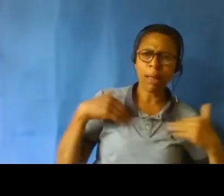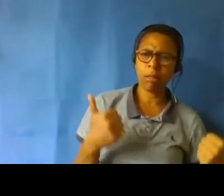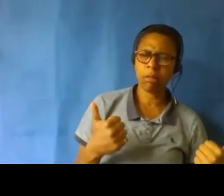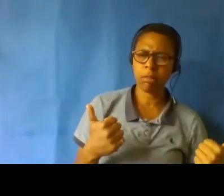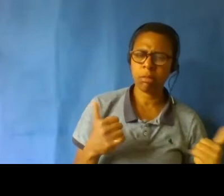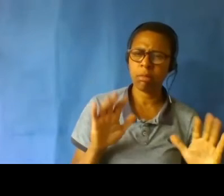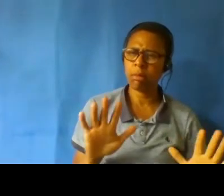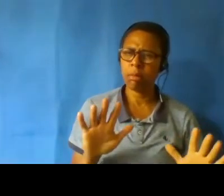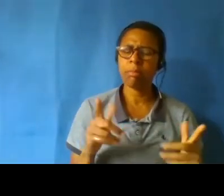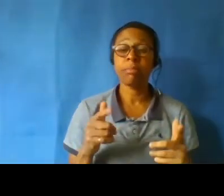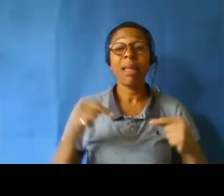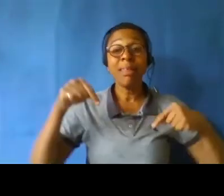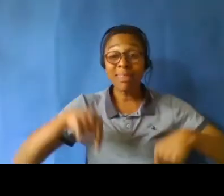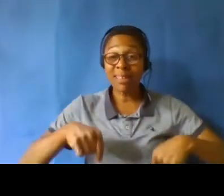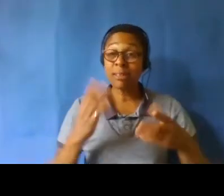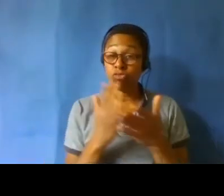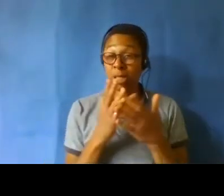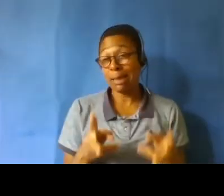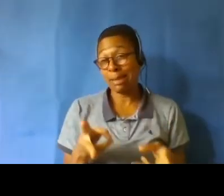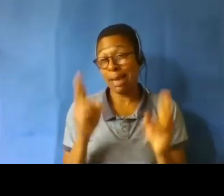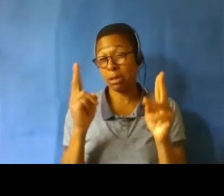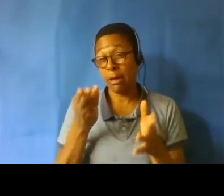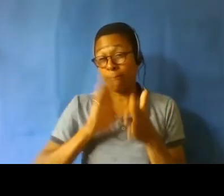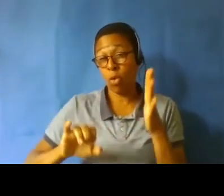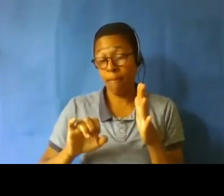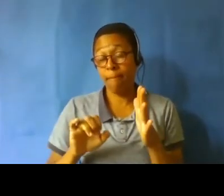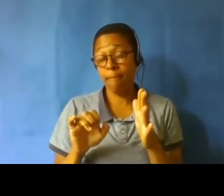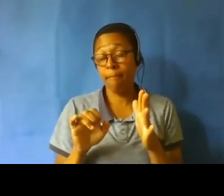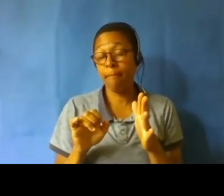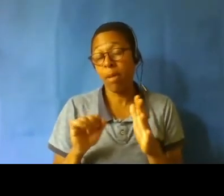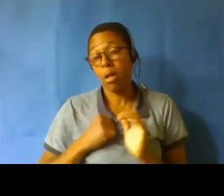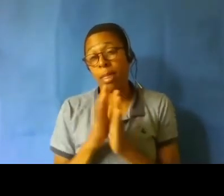chapter due to be published in the anthology so hormonal edited by Emily